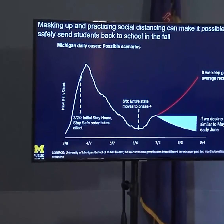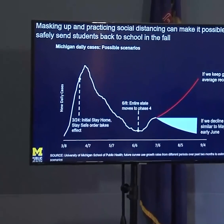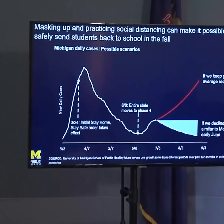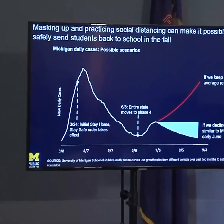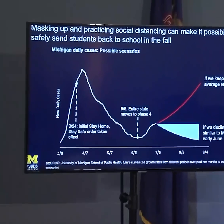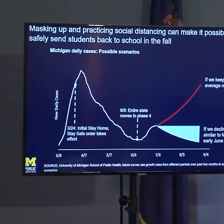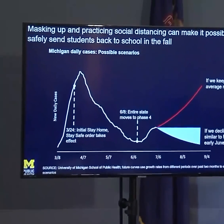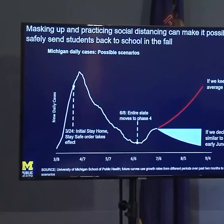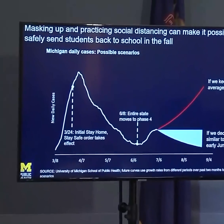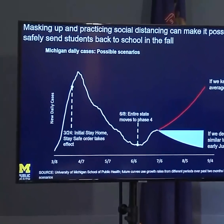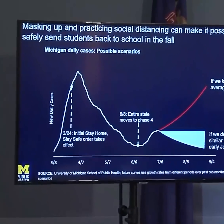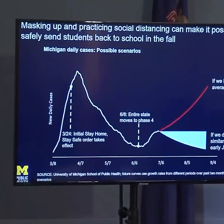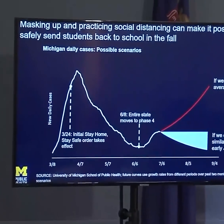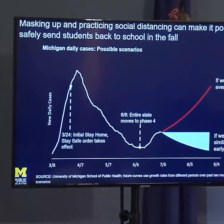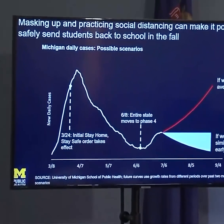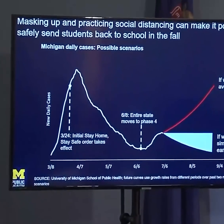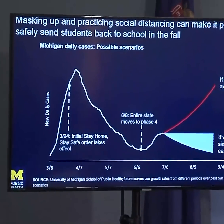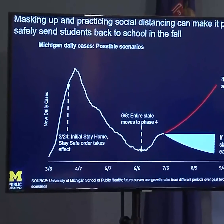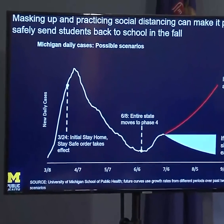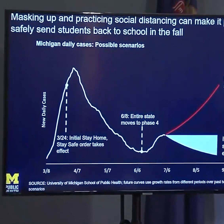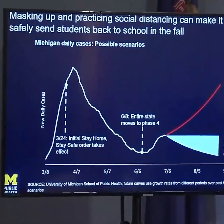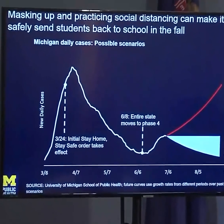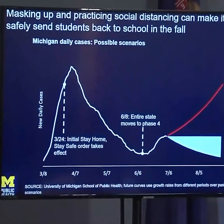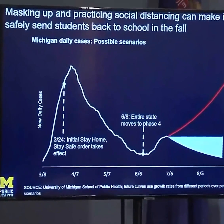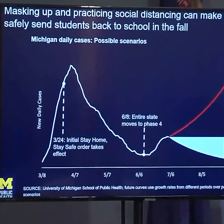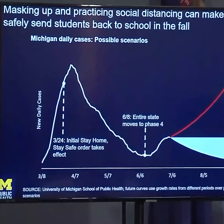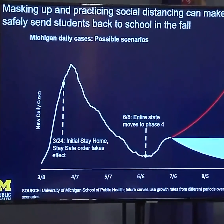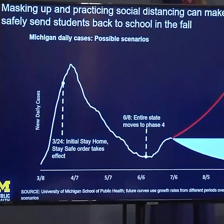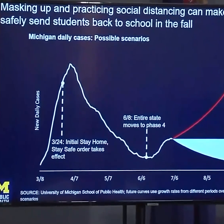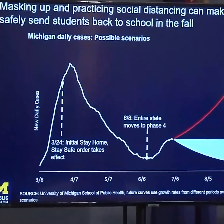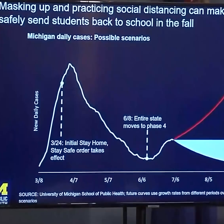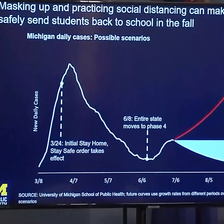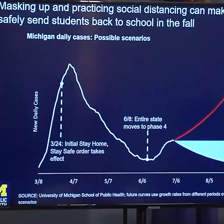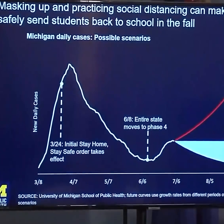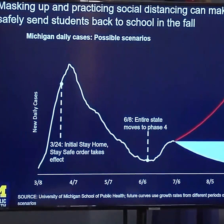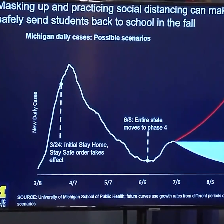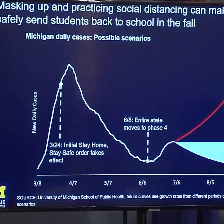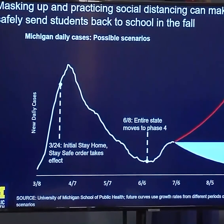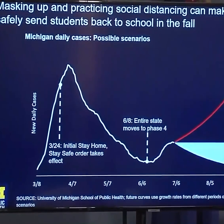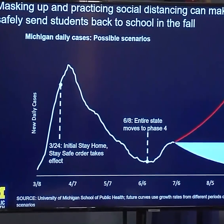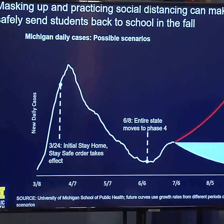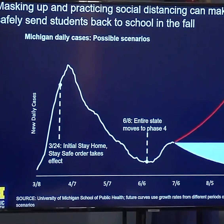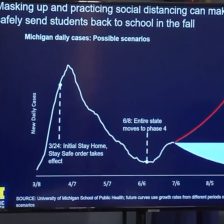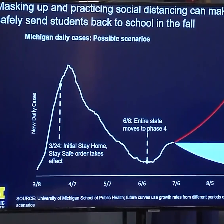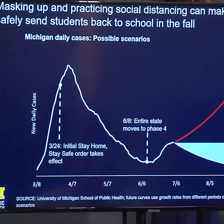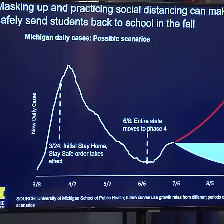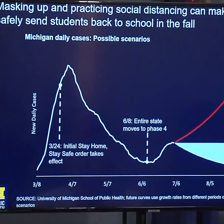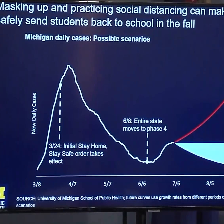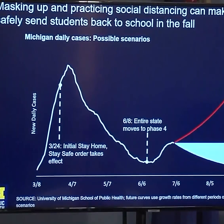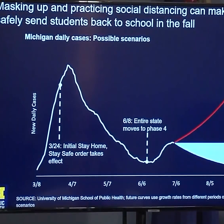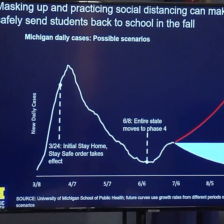KAUPE SEE THIS IS ARE WE HAVE BEEN SINCE MARCH 10th WHEN OUR FIRST TWO CASES SHOWED UP TO